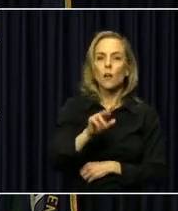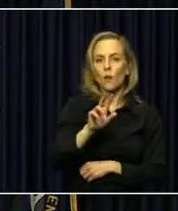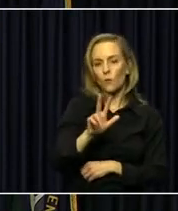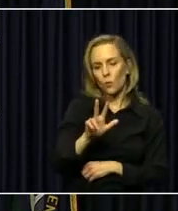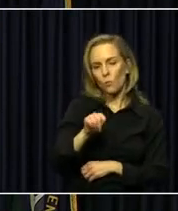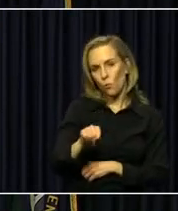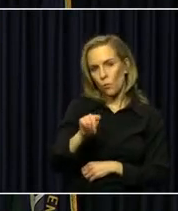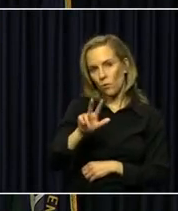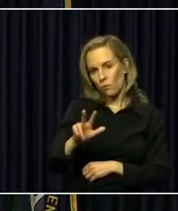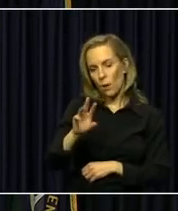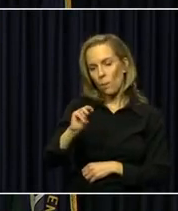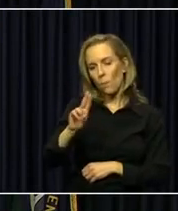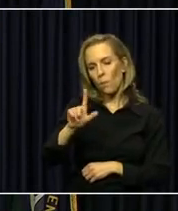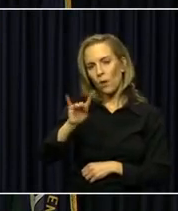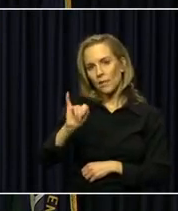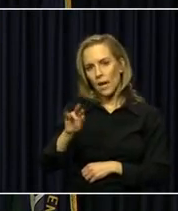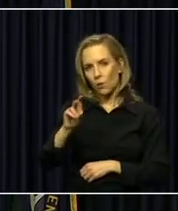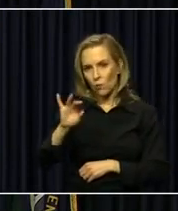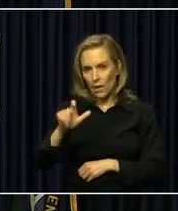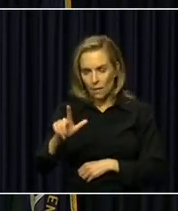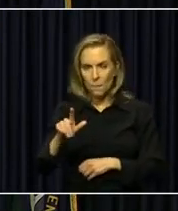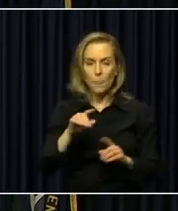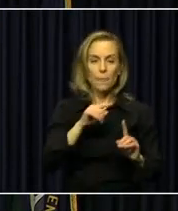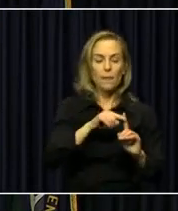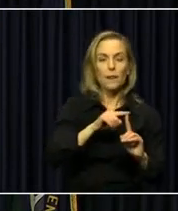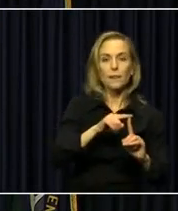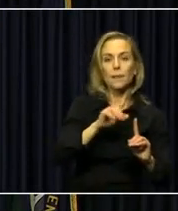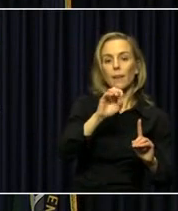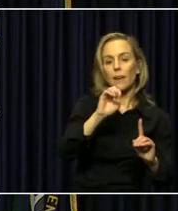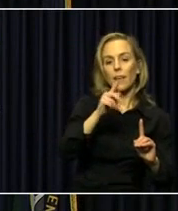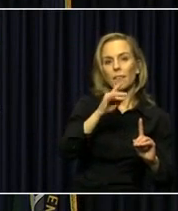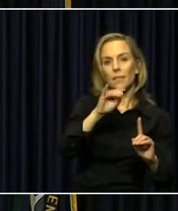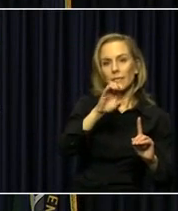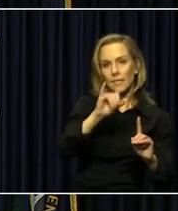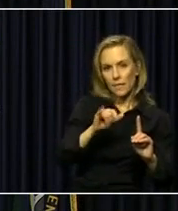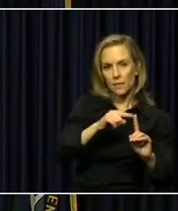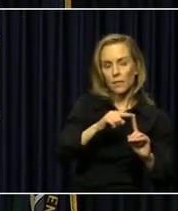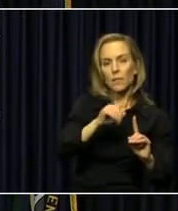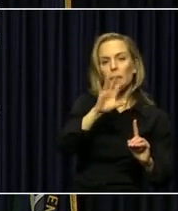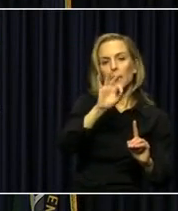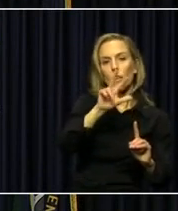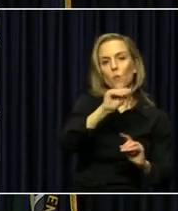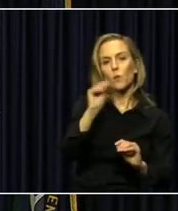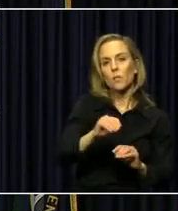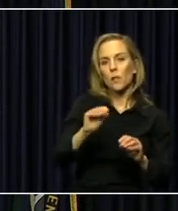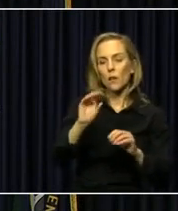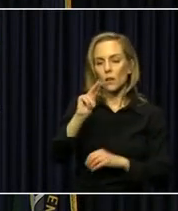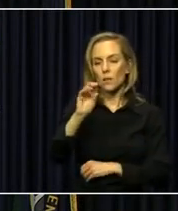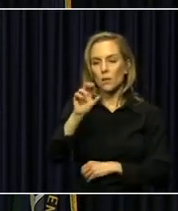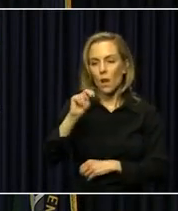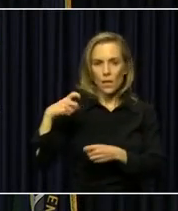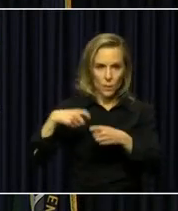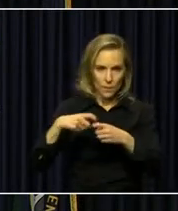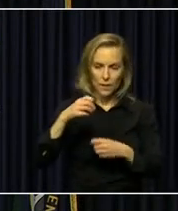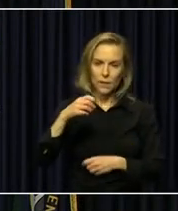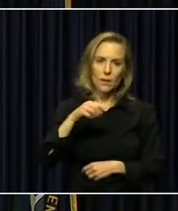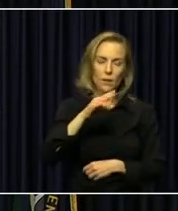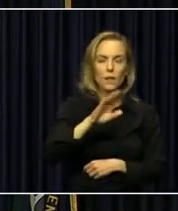ALL FIVE ARE INMATES. THIS CONTINUES TO BE OF GREAT